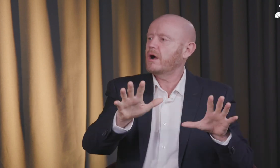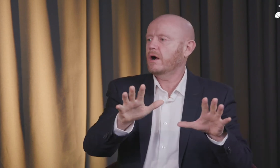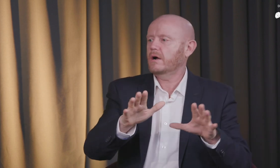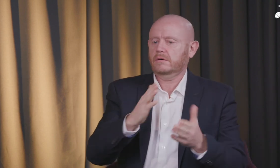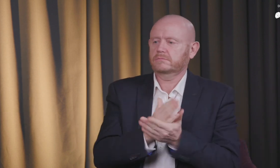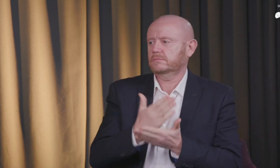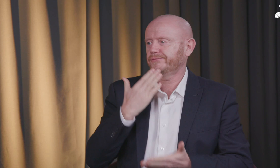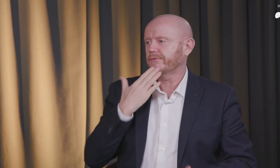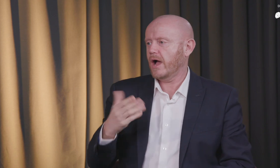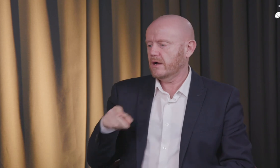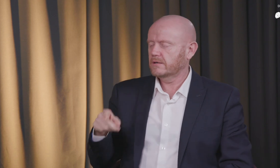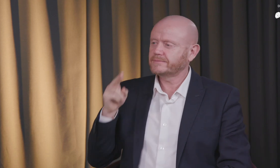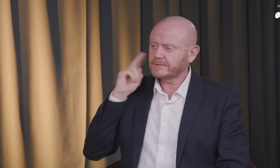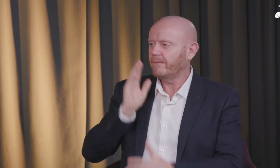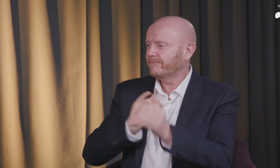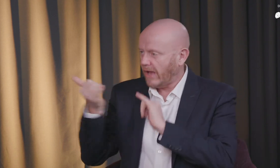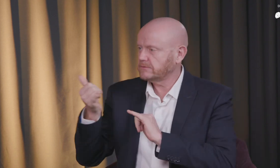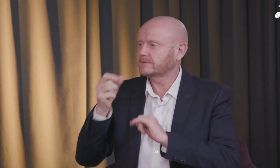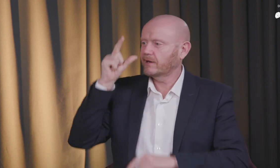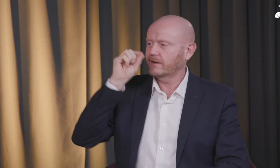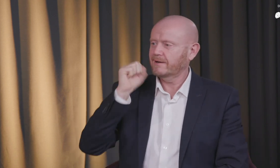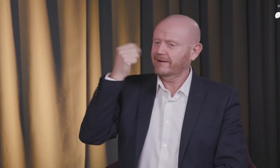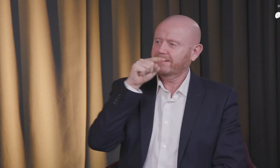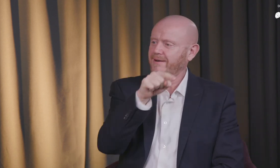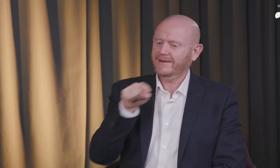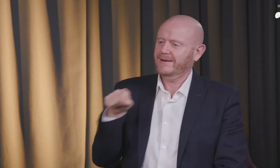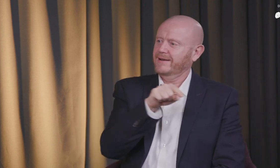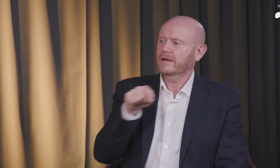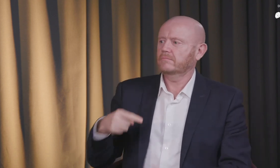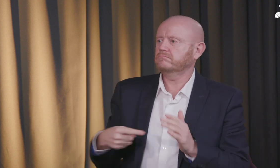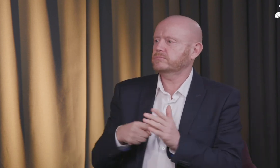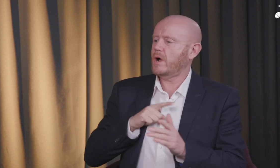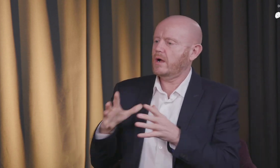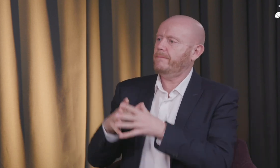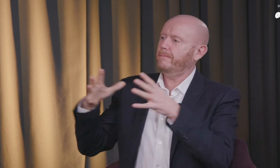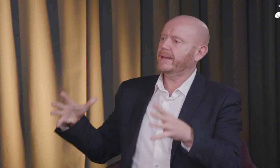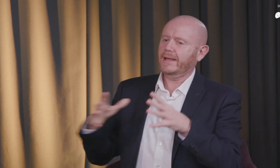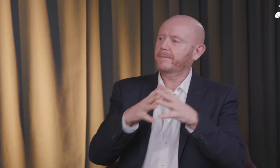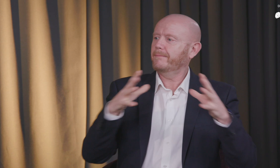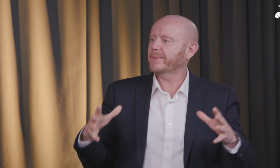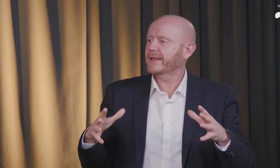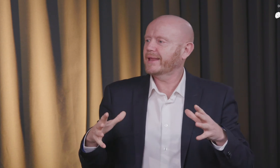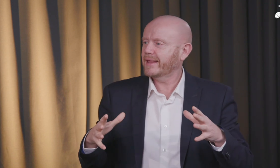Really it’s thanks to Deaffest, and the Clin d’Oeil festival in Reims, they’ve both been integral as they’re big events.